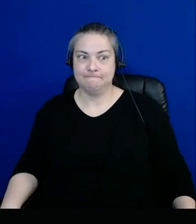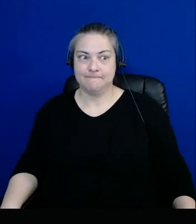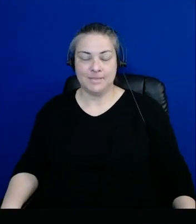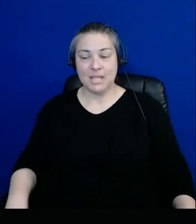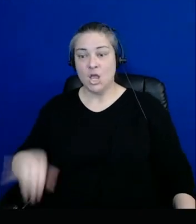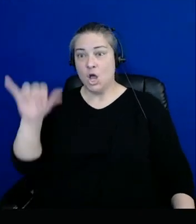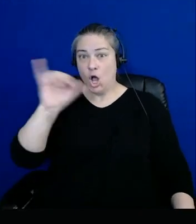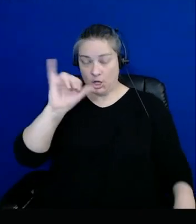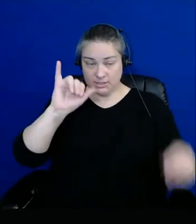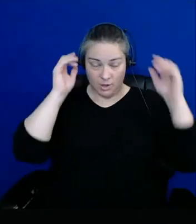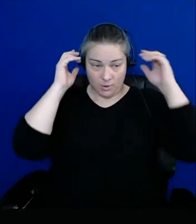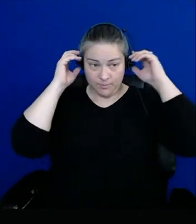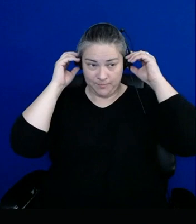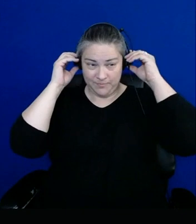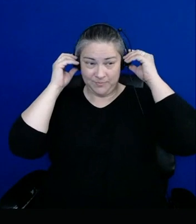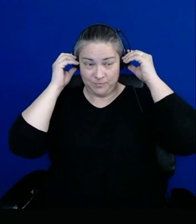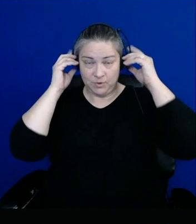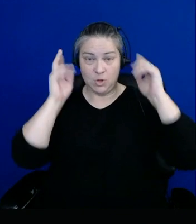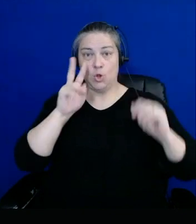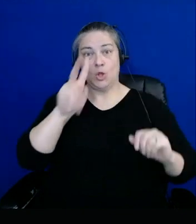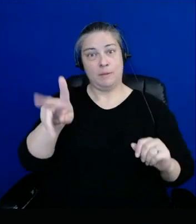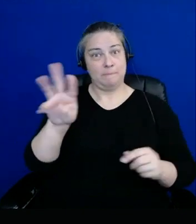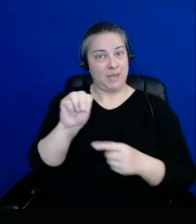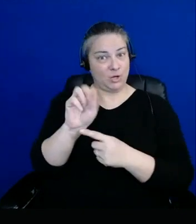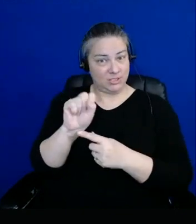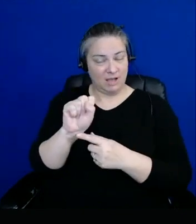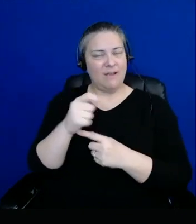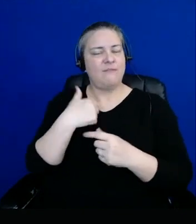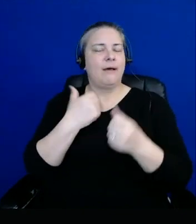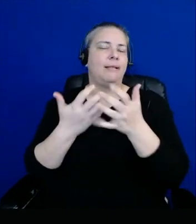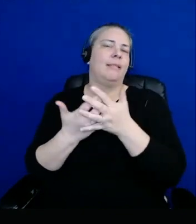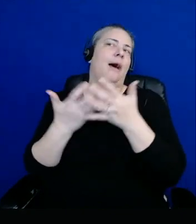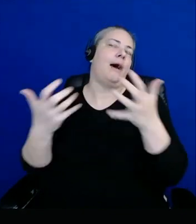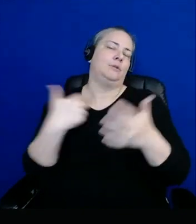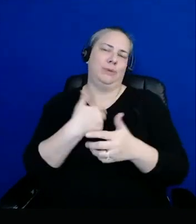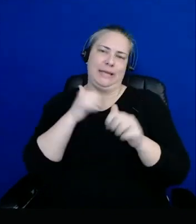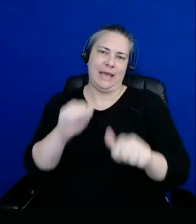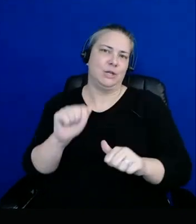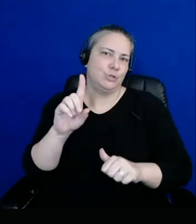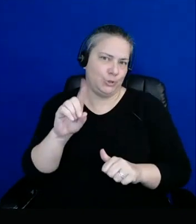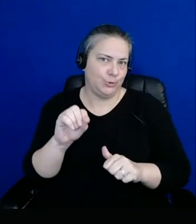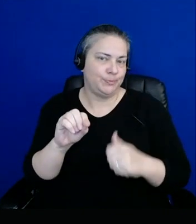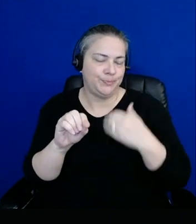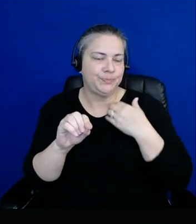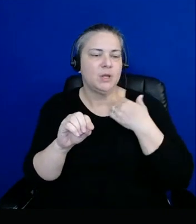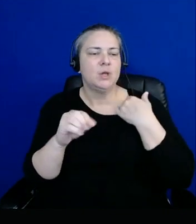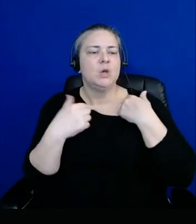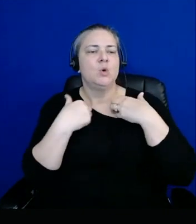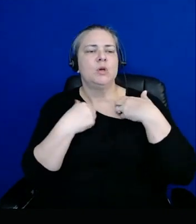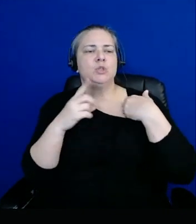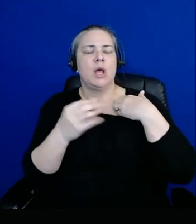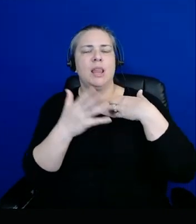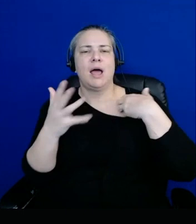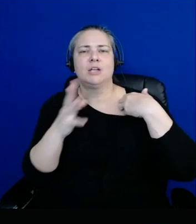But it's also clear to us at Microsoft that there's a lot more that we can do. We spend a lot of time talking with